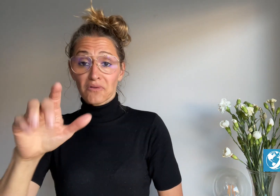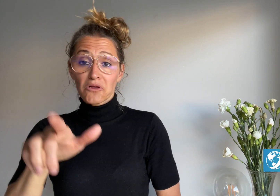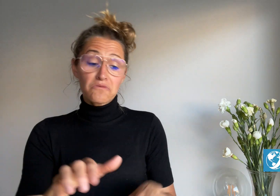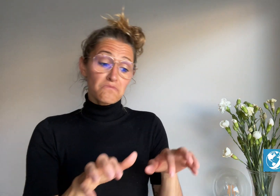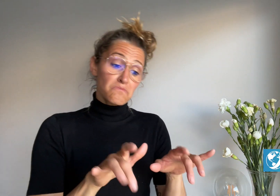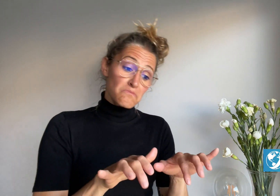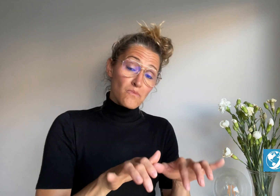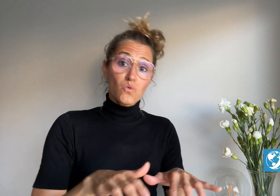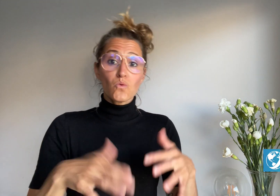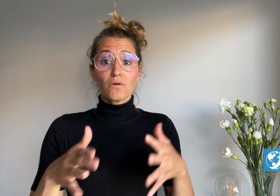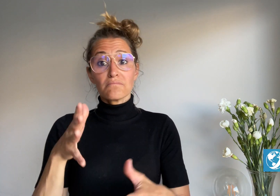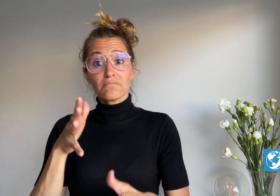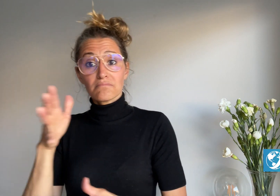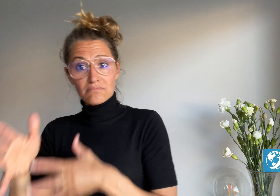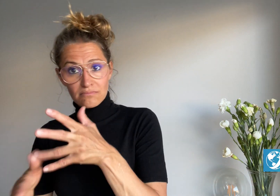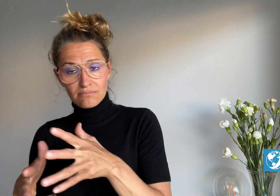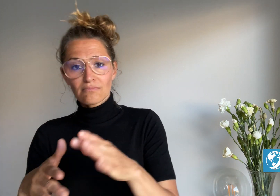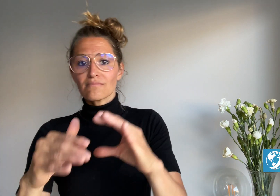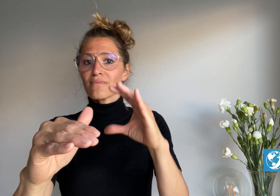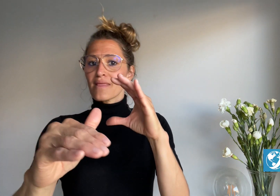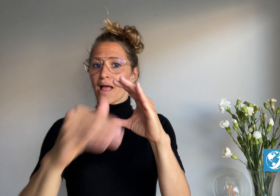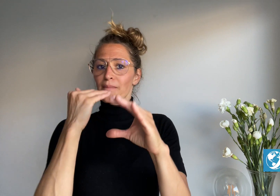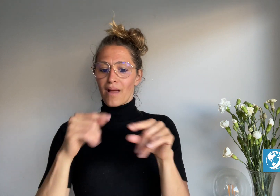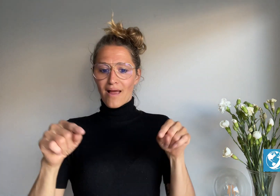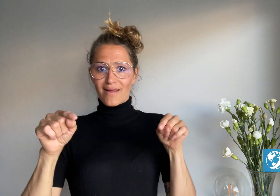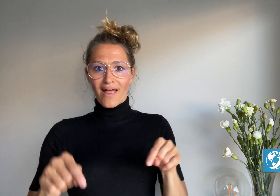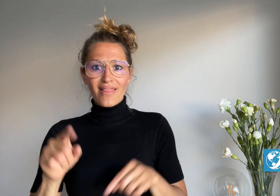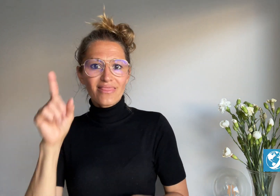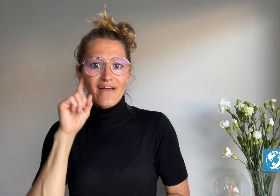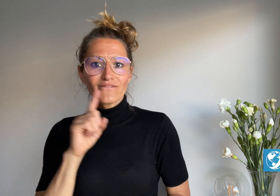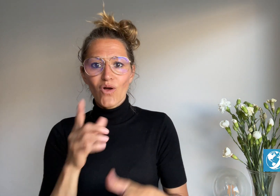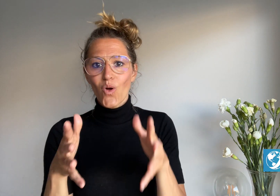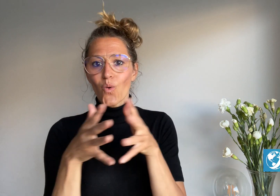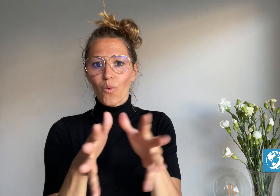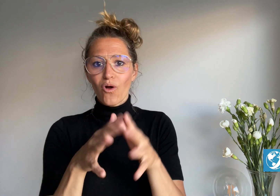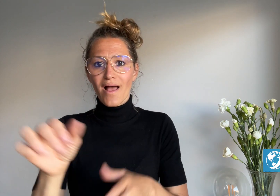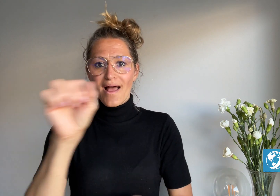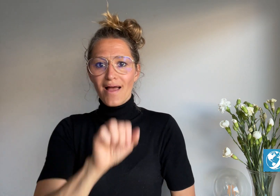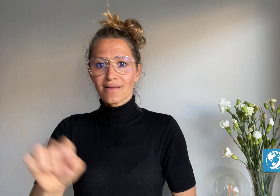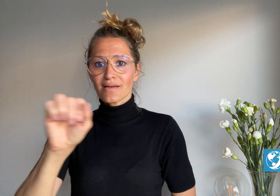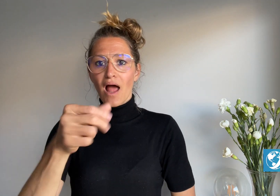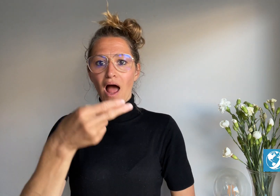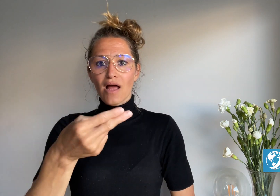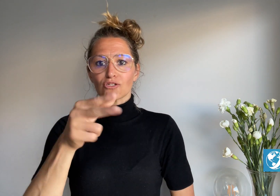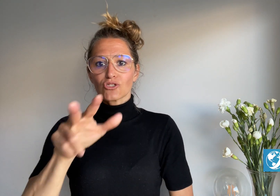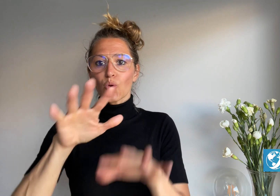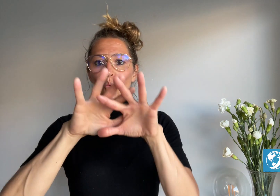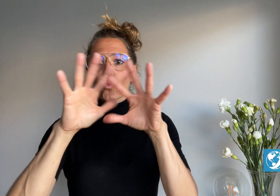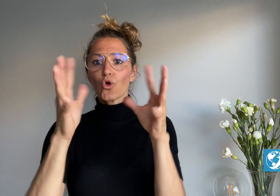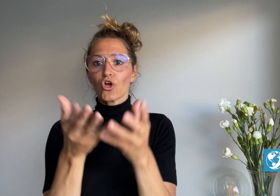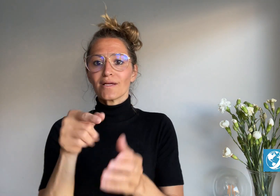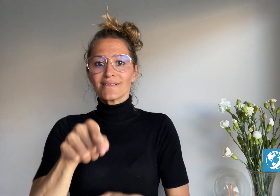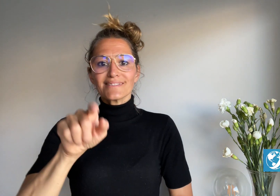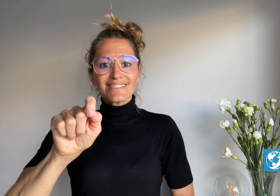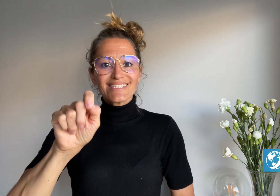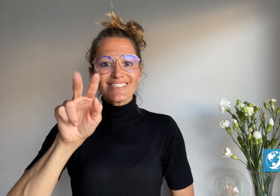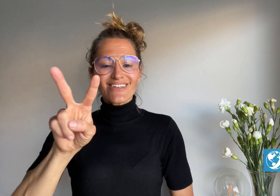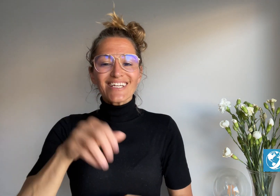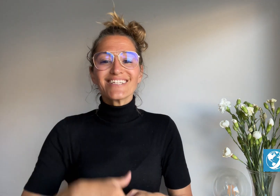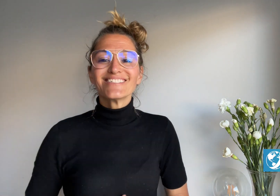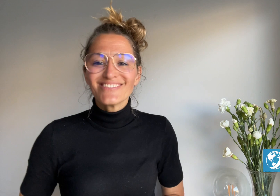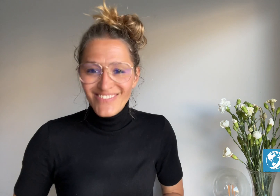in landscape format to deafwire@h3world.tv.